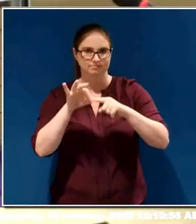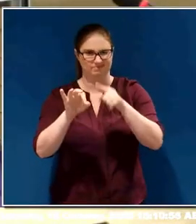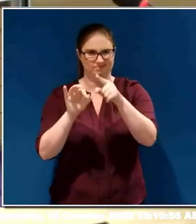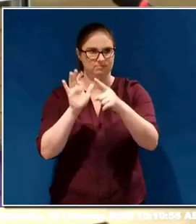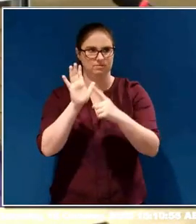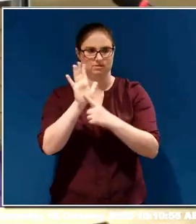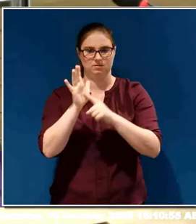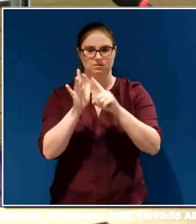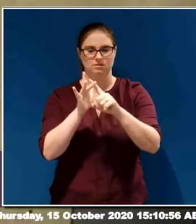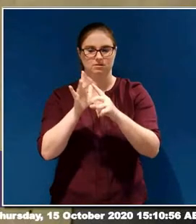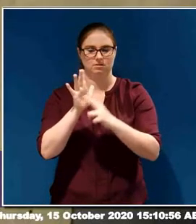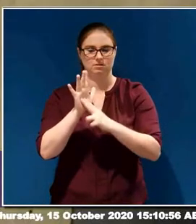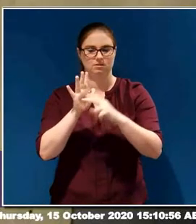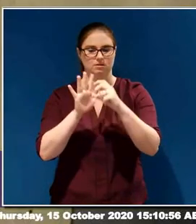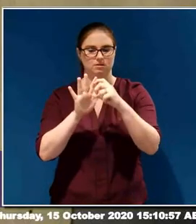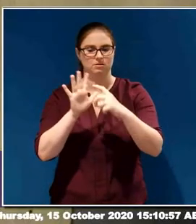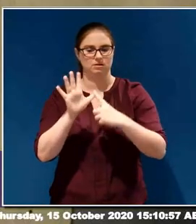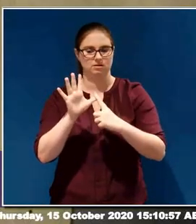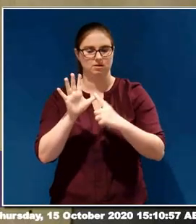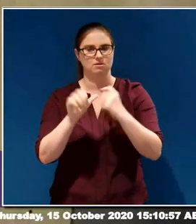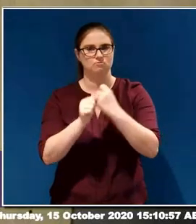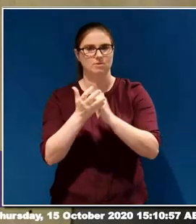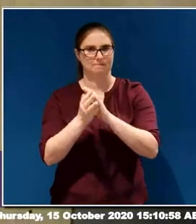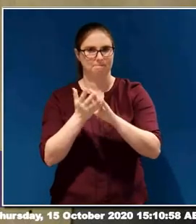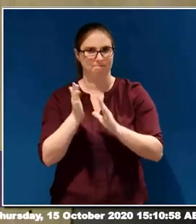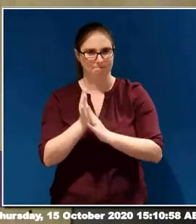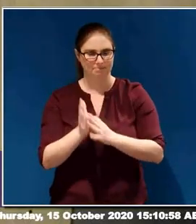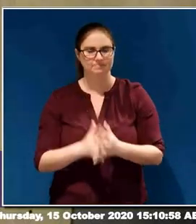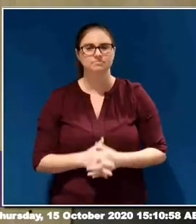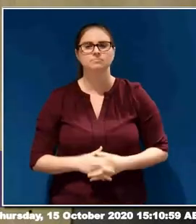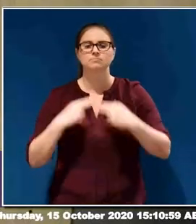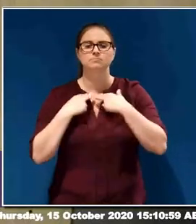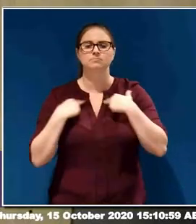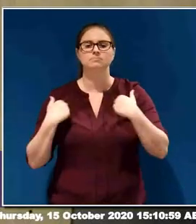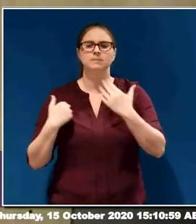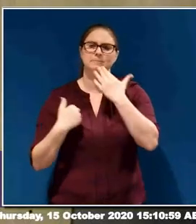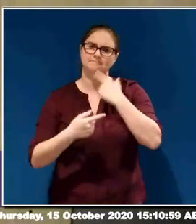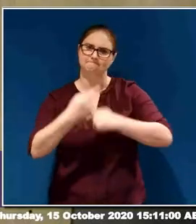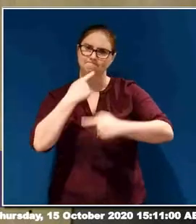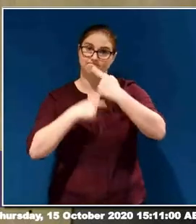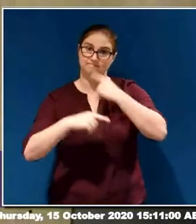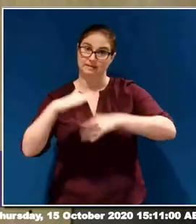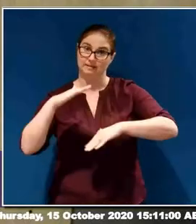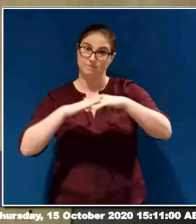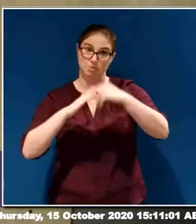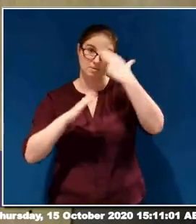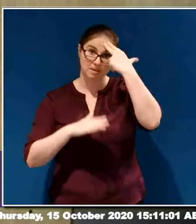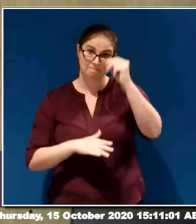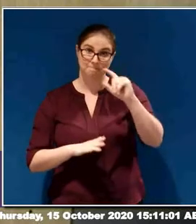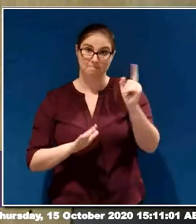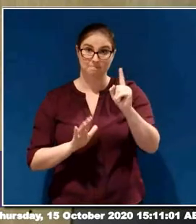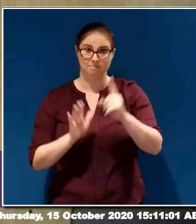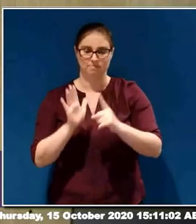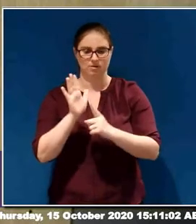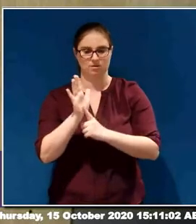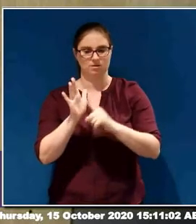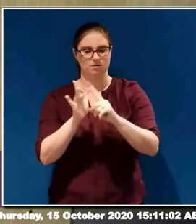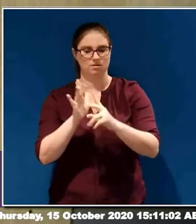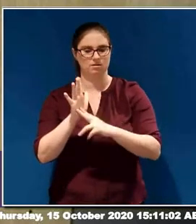Linda Jayne Graham. And you've made an 83-page statement dated 29 September 2020?